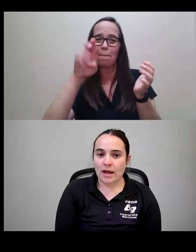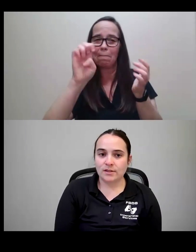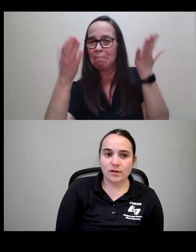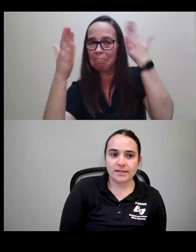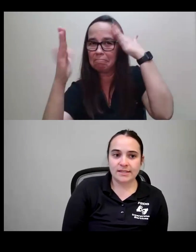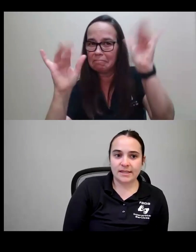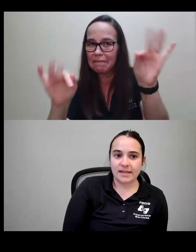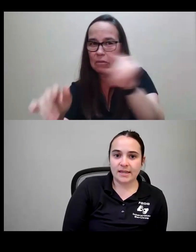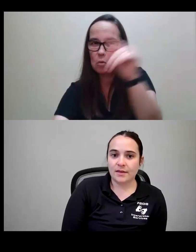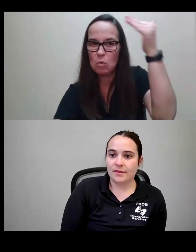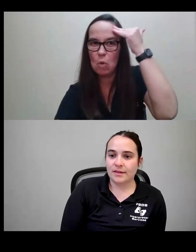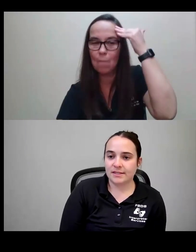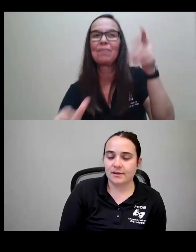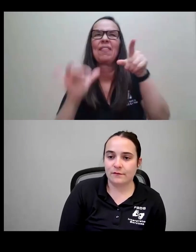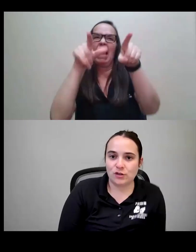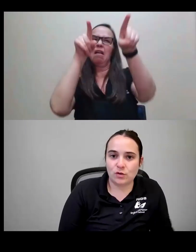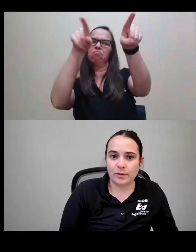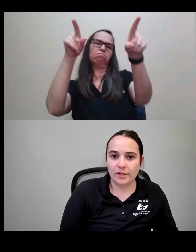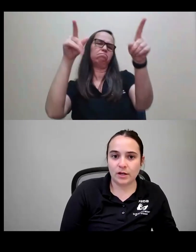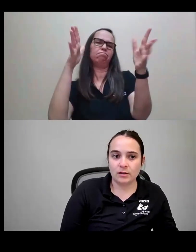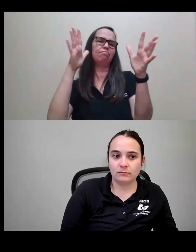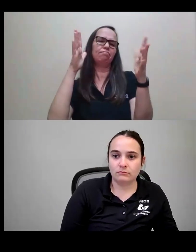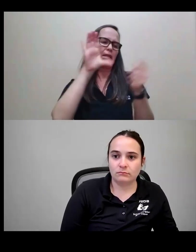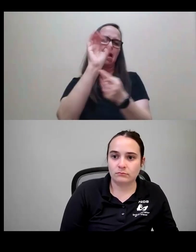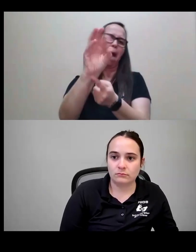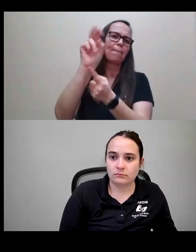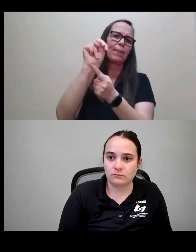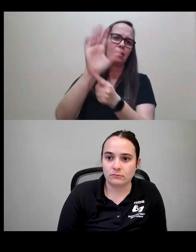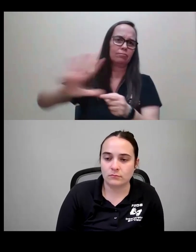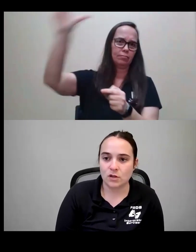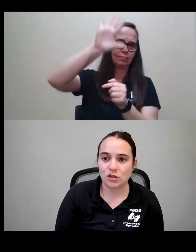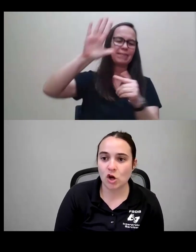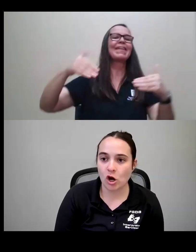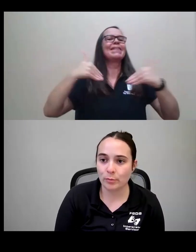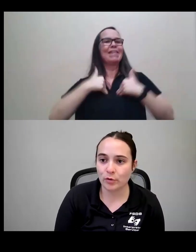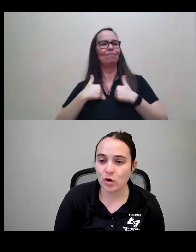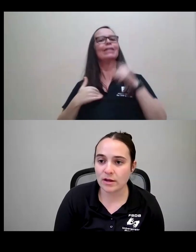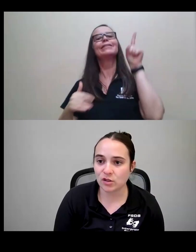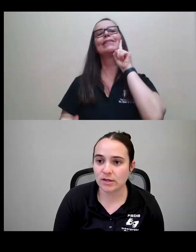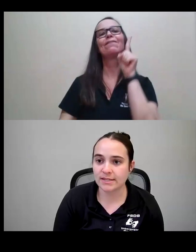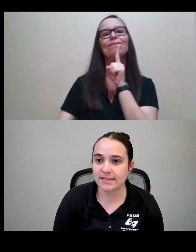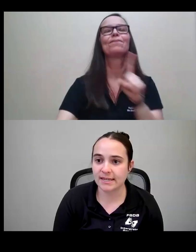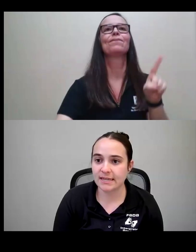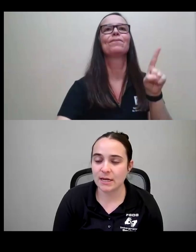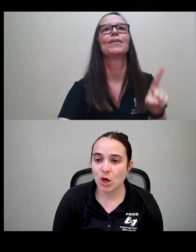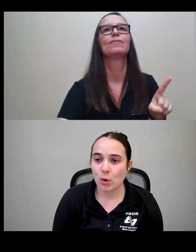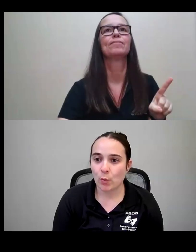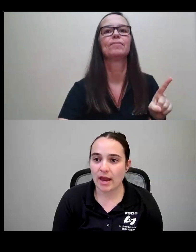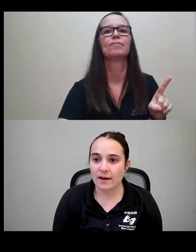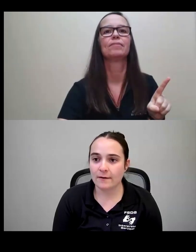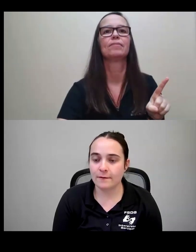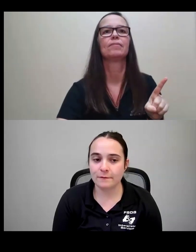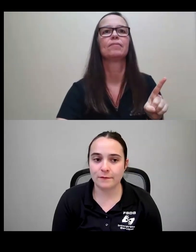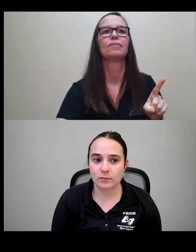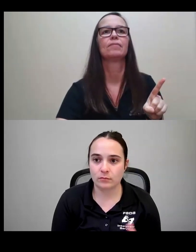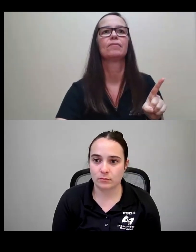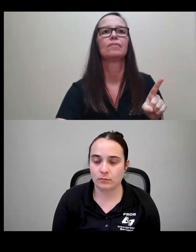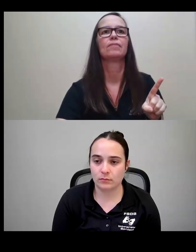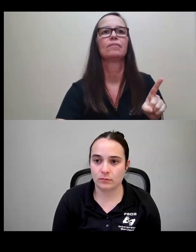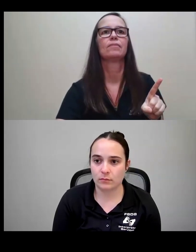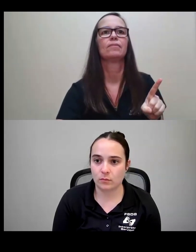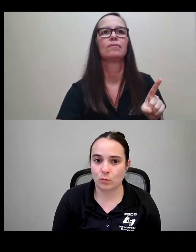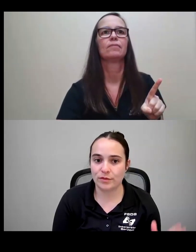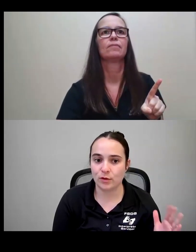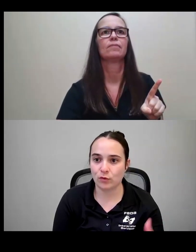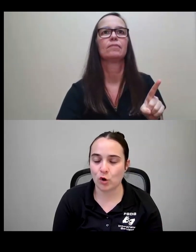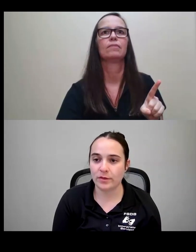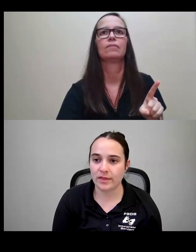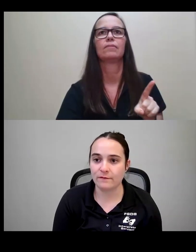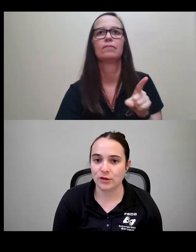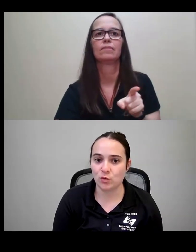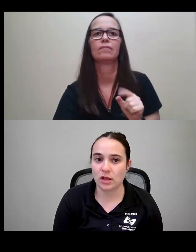So, as you can see this visual up here, Scarborough, as you can see, we have with the rope and that